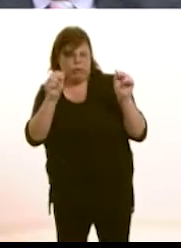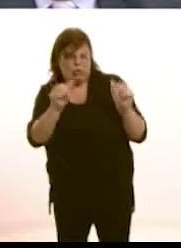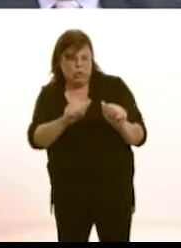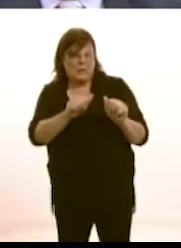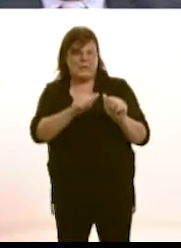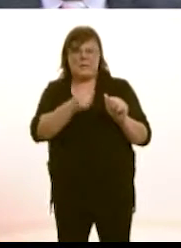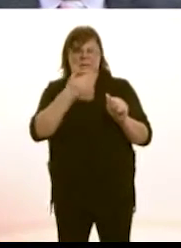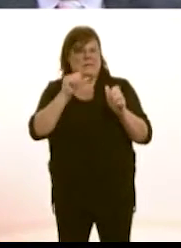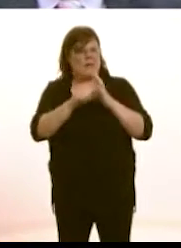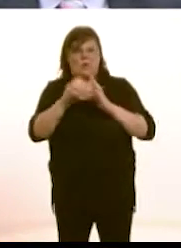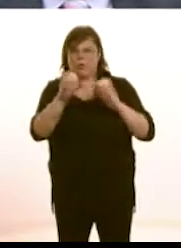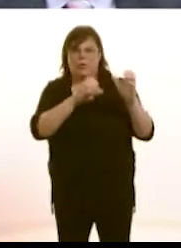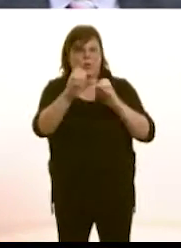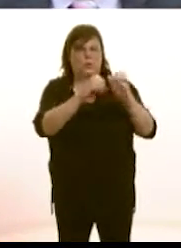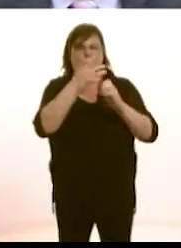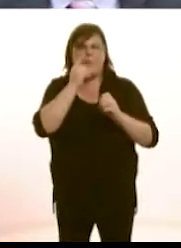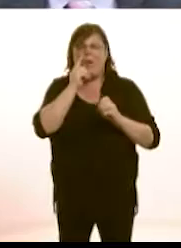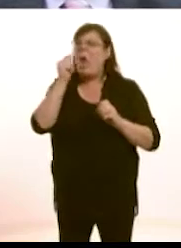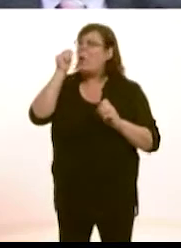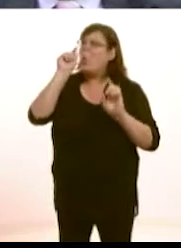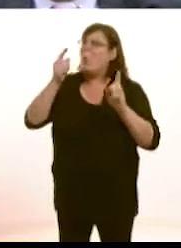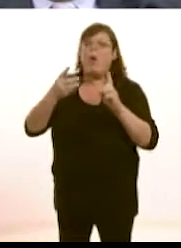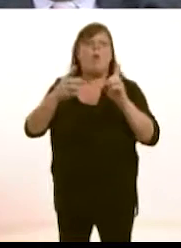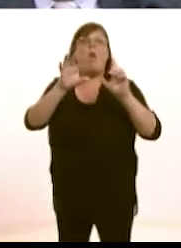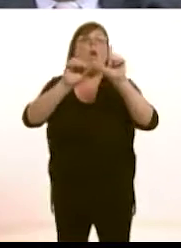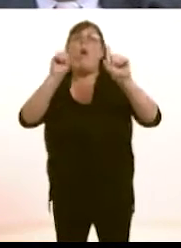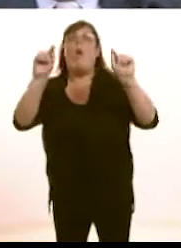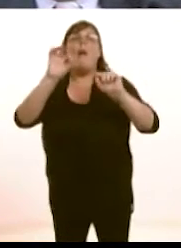people, Iím not going to ask you to go and find 81 extra nurses overnight.